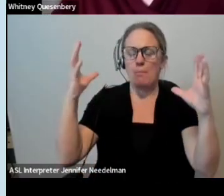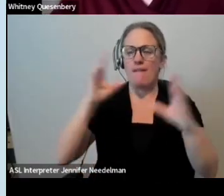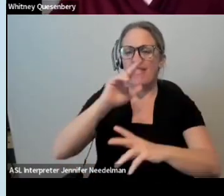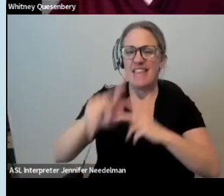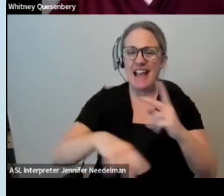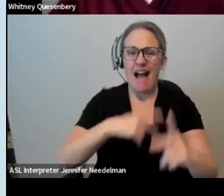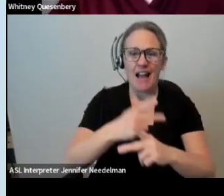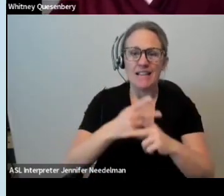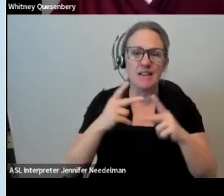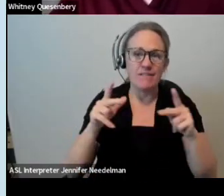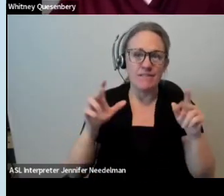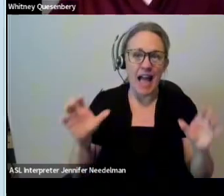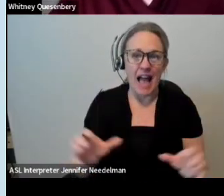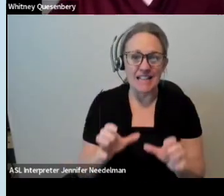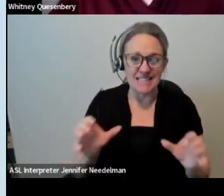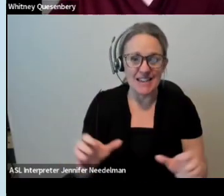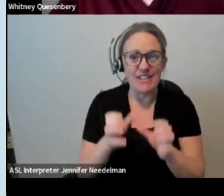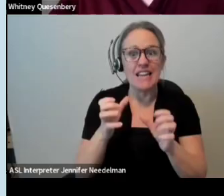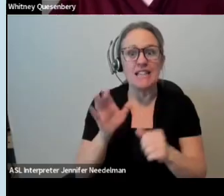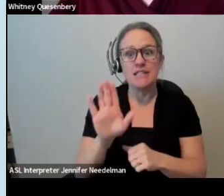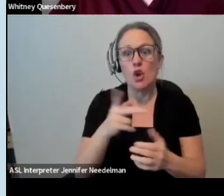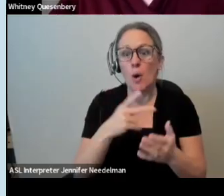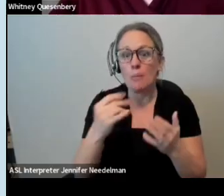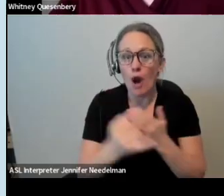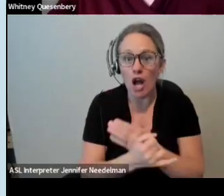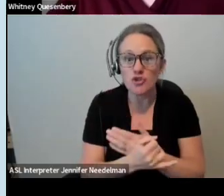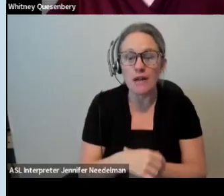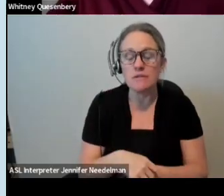activities that your project or your product enables.